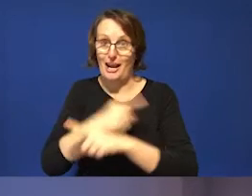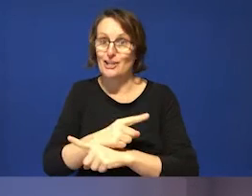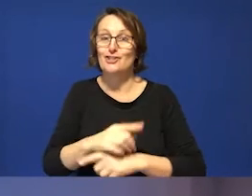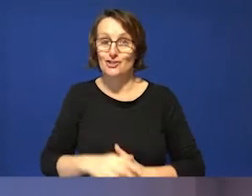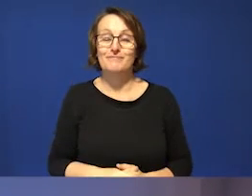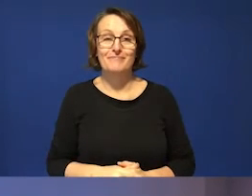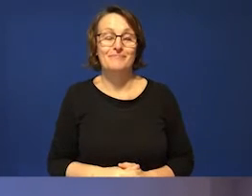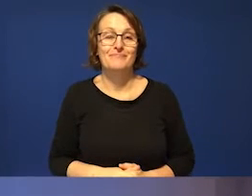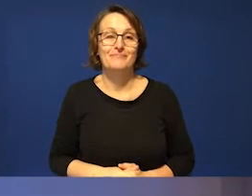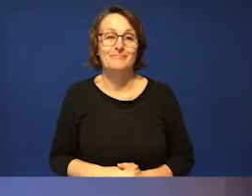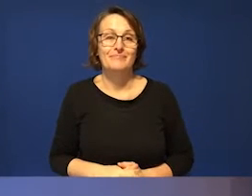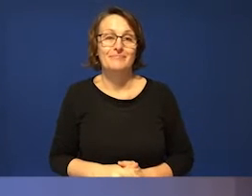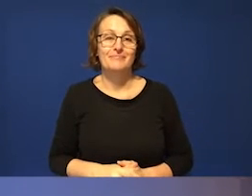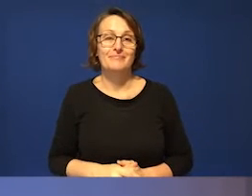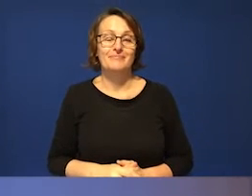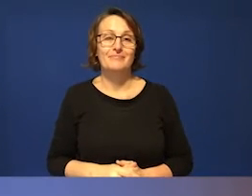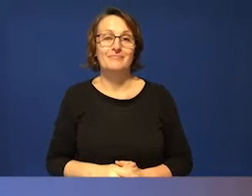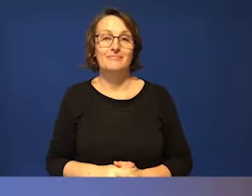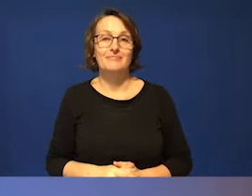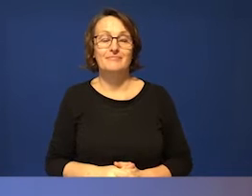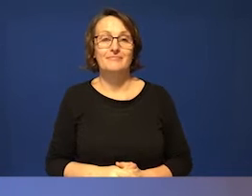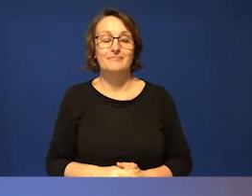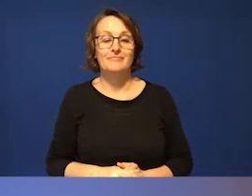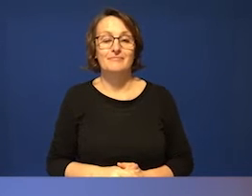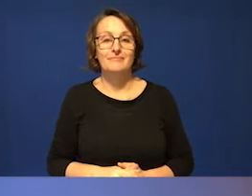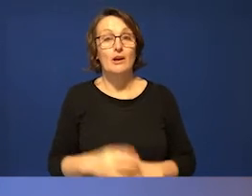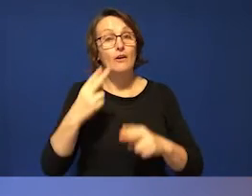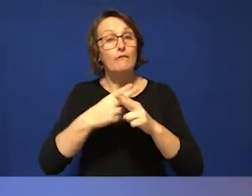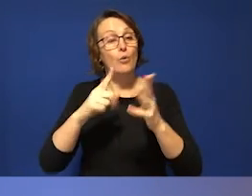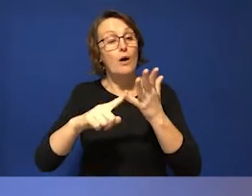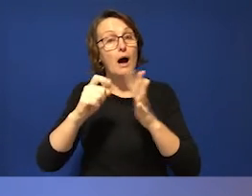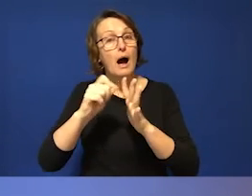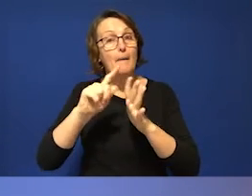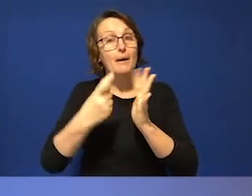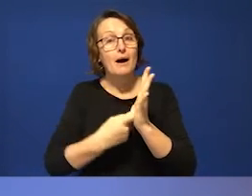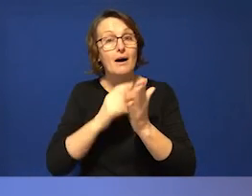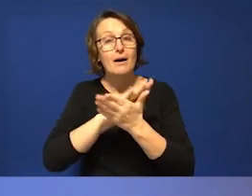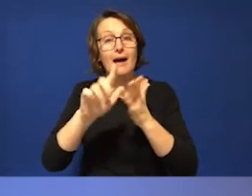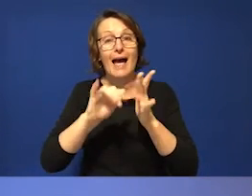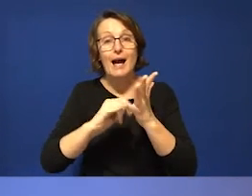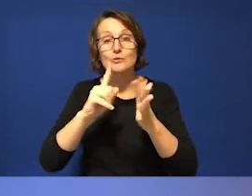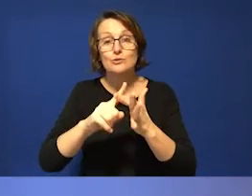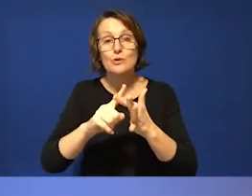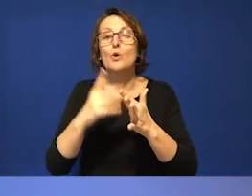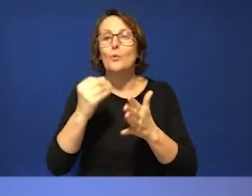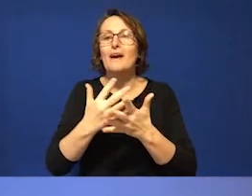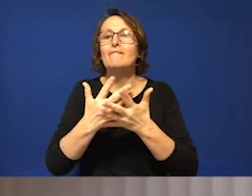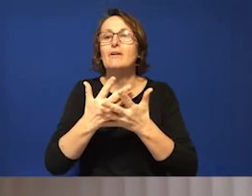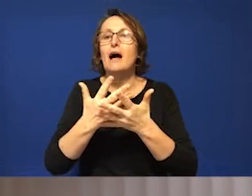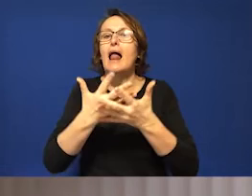And it also aligns with the fact that, particularly in the upper house, we have a much larger cross bench than normally.